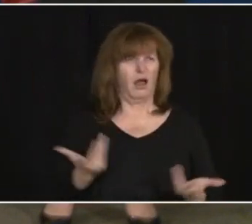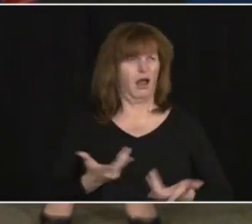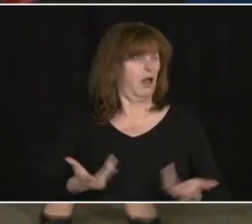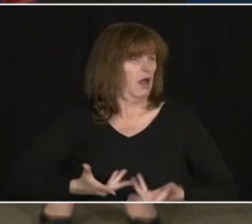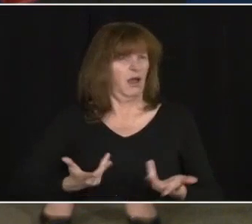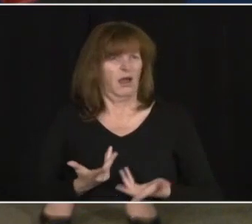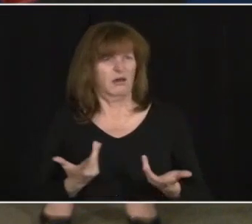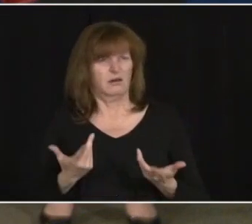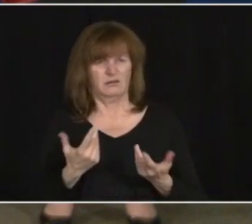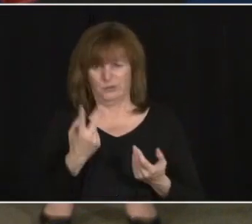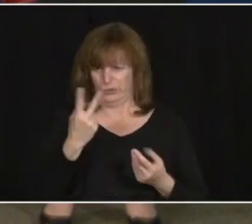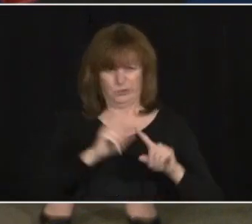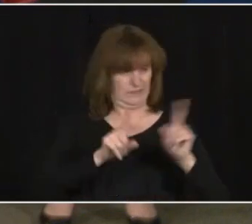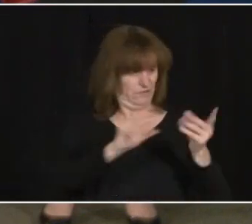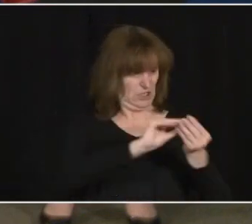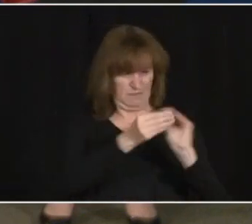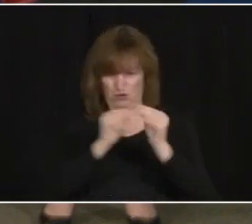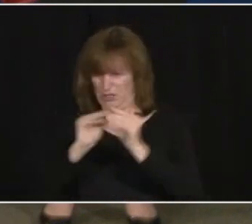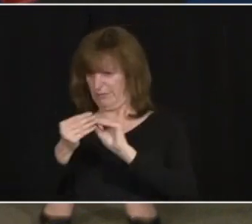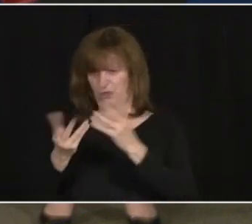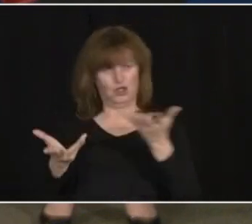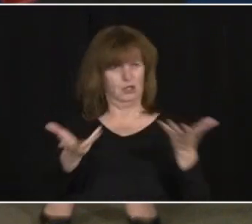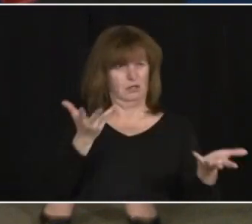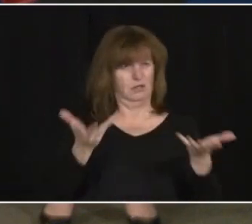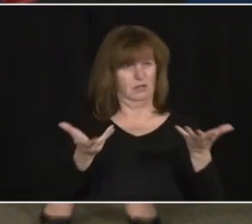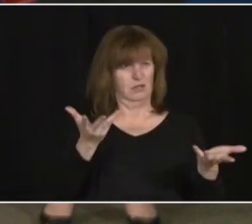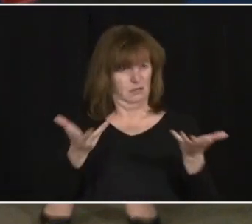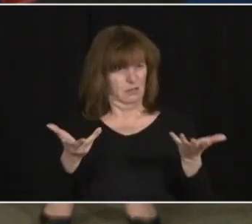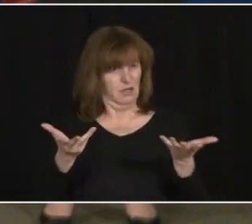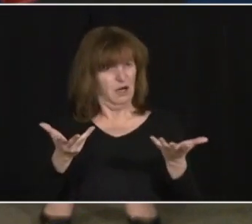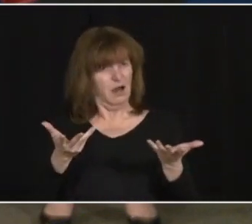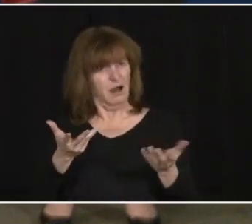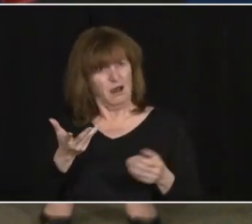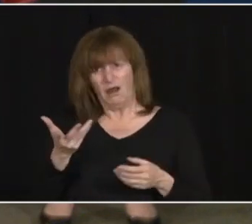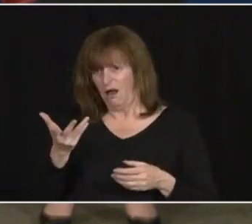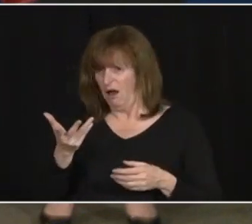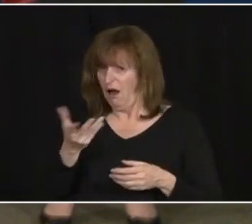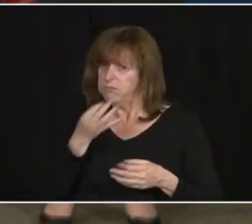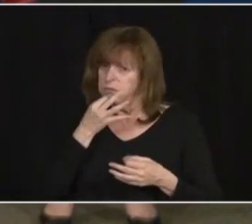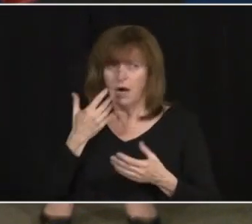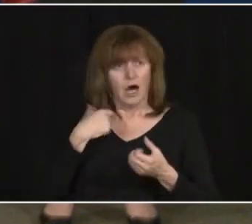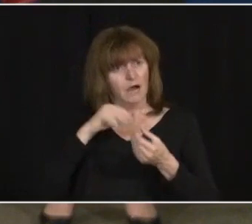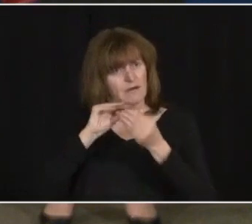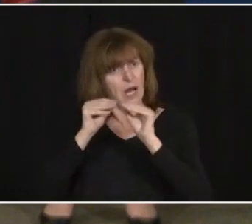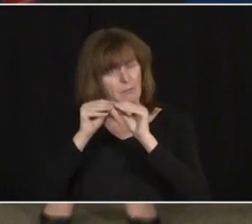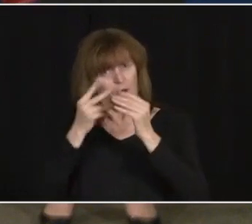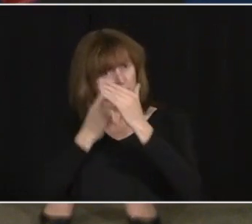and the modeling data, experts are working with one site and we are seeing a completely different picture? I will pass this over